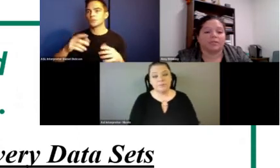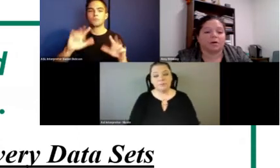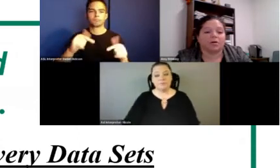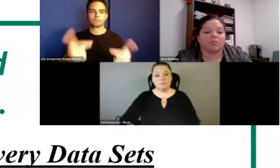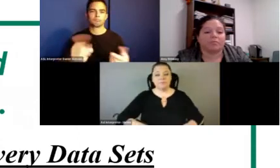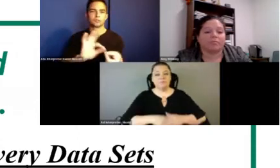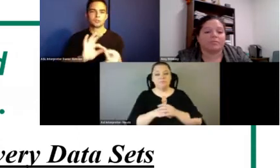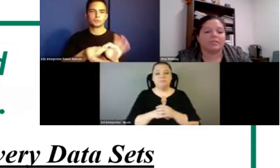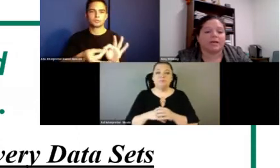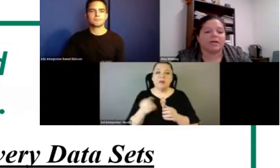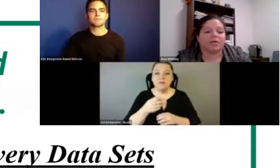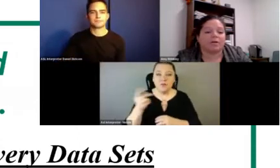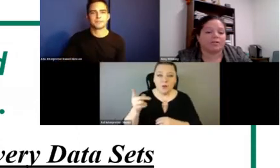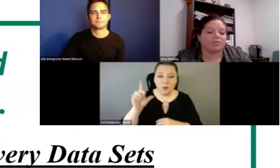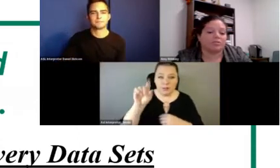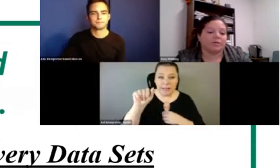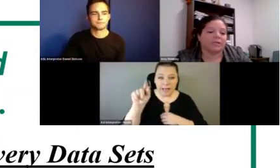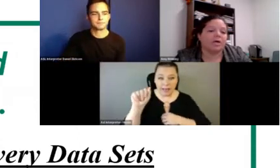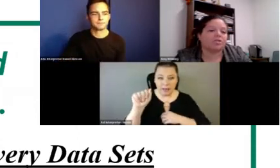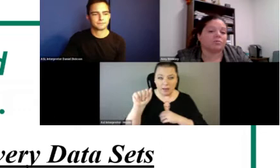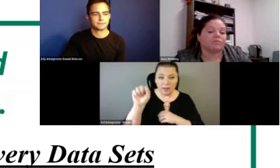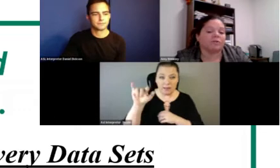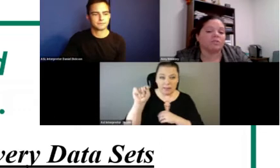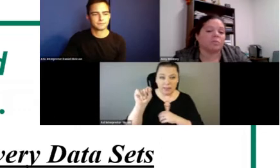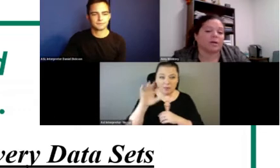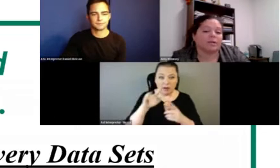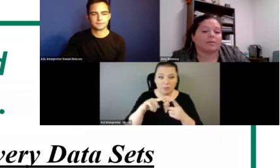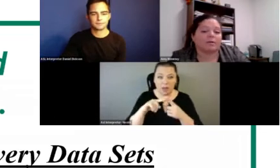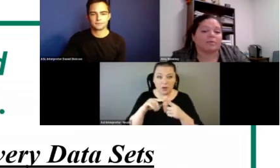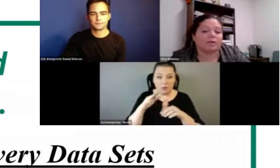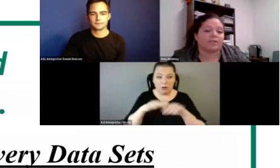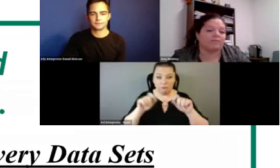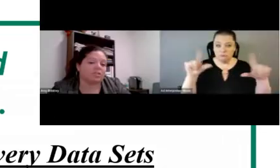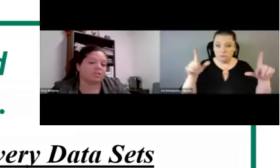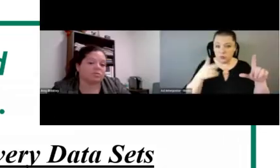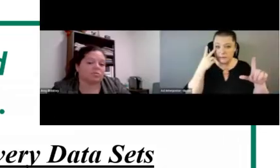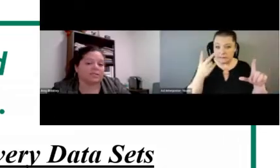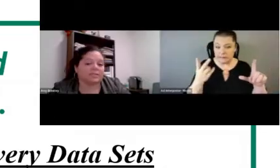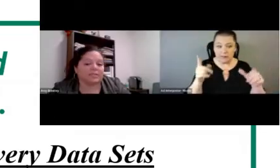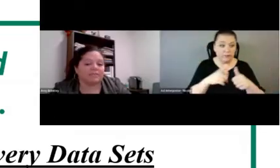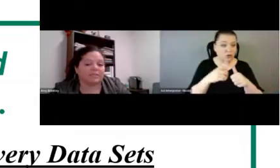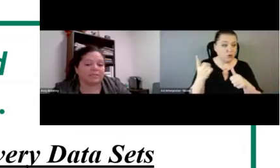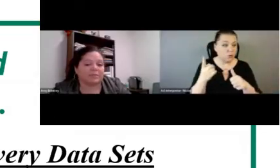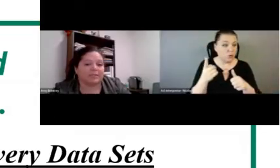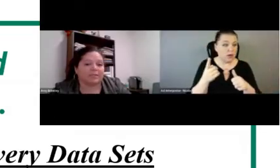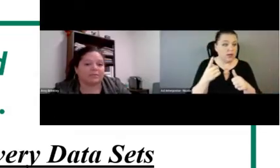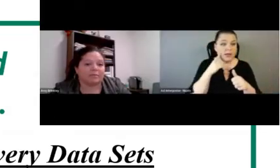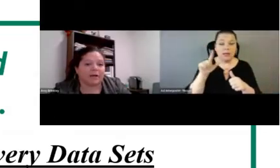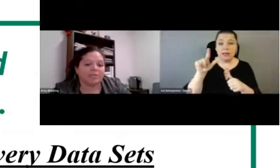to talk through today are on your screen. So the first one that we're going to dive into is the lived experience feedback